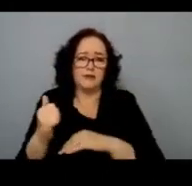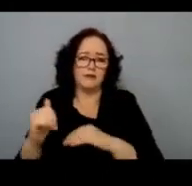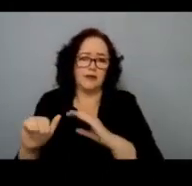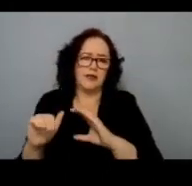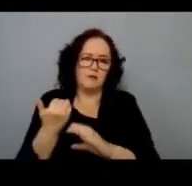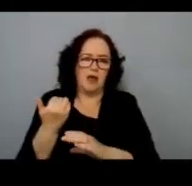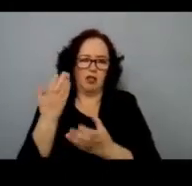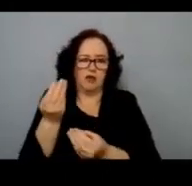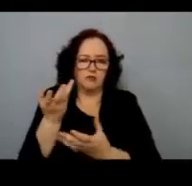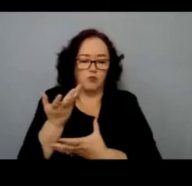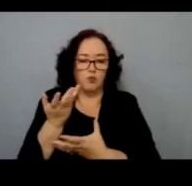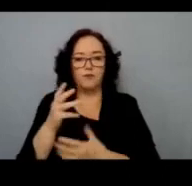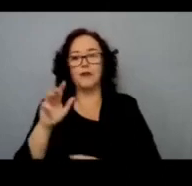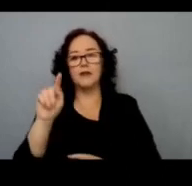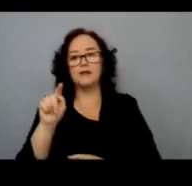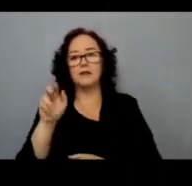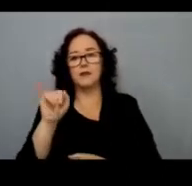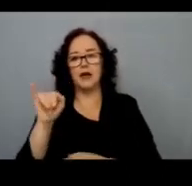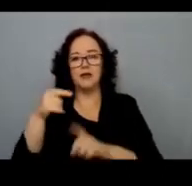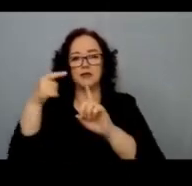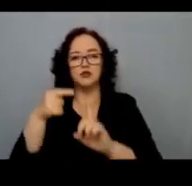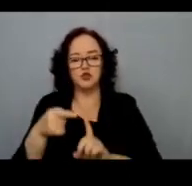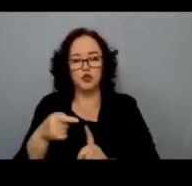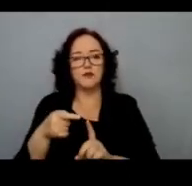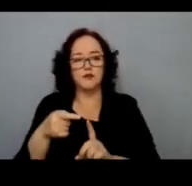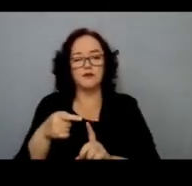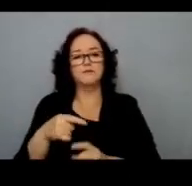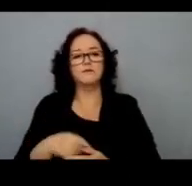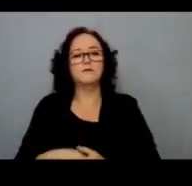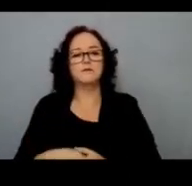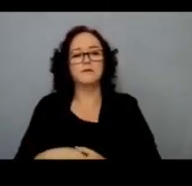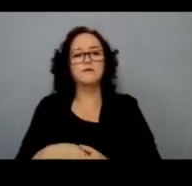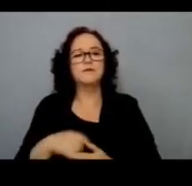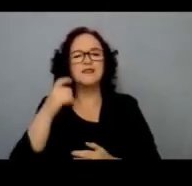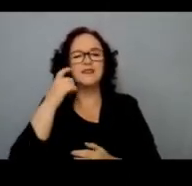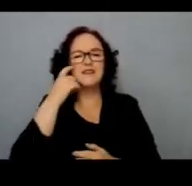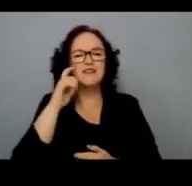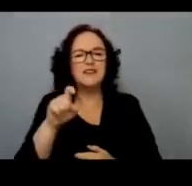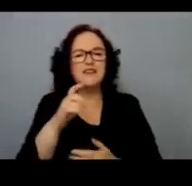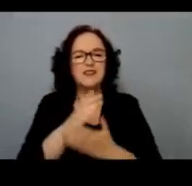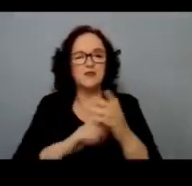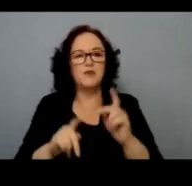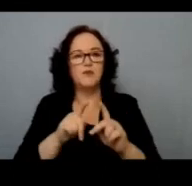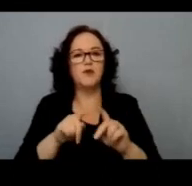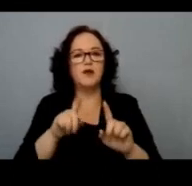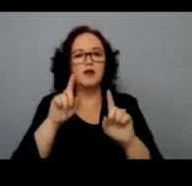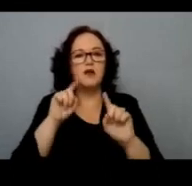TBITARC@hsi.org. I'm seeing some people have started responding. It's it really helps us. You